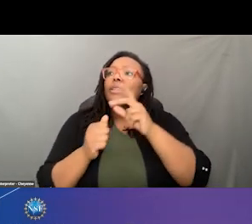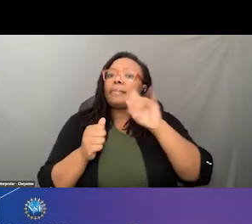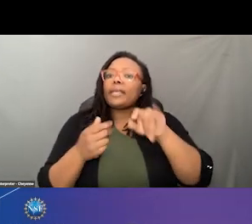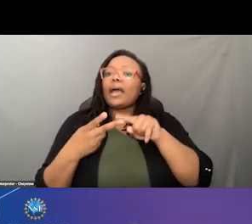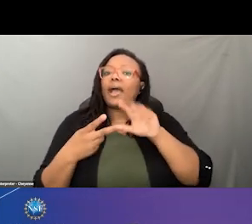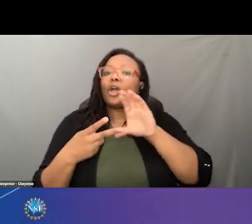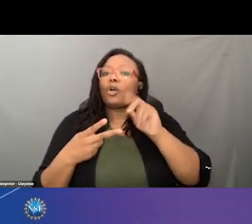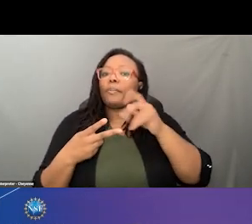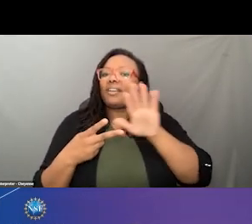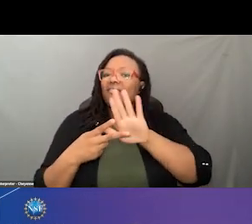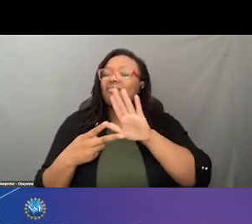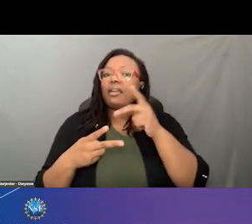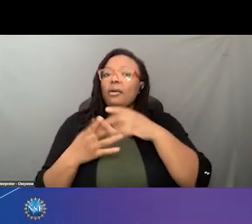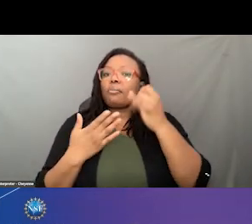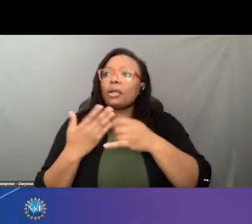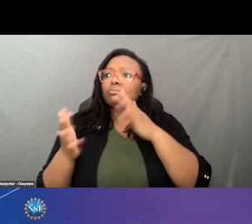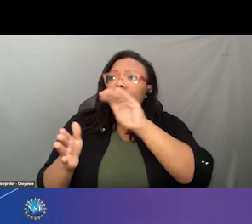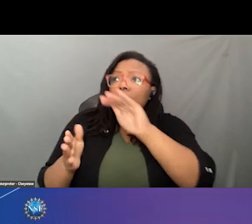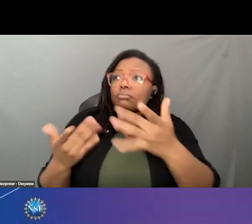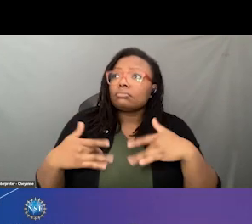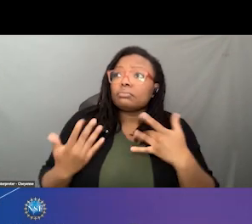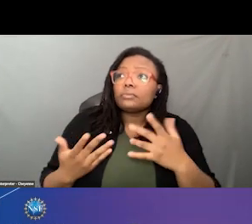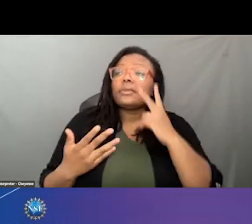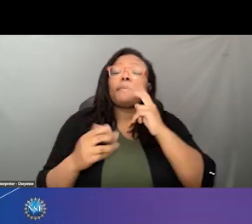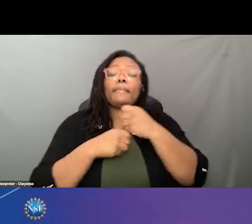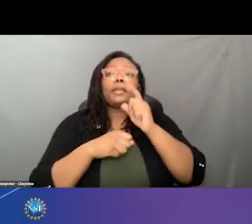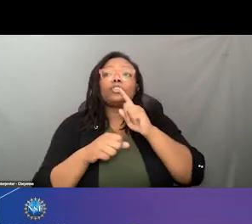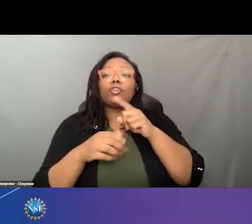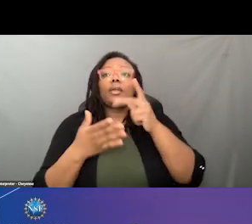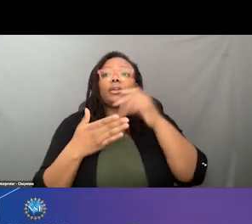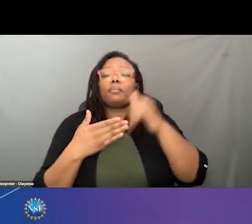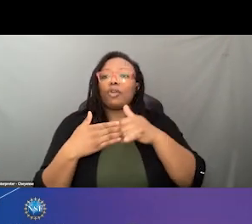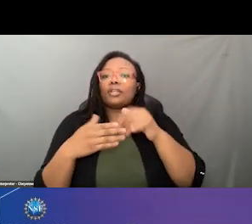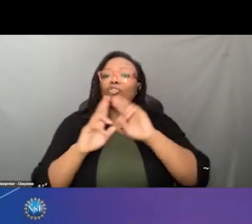on their project and to make sure that those project reports are submitted in a timely fashion.